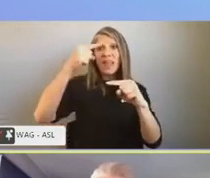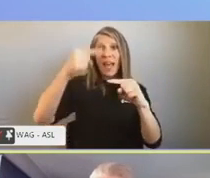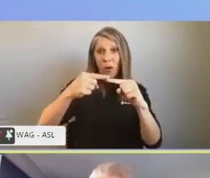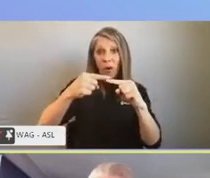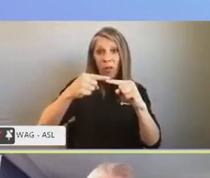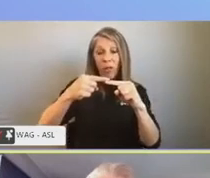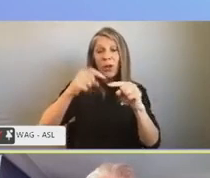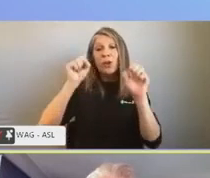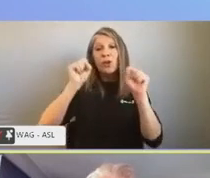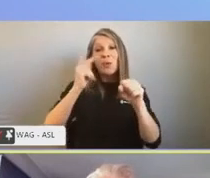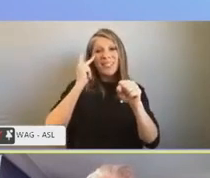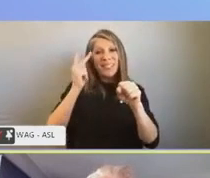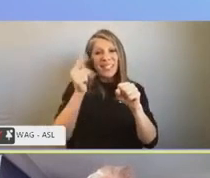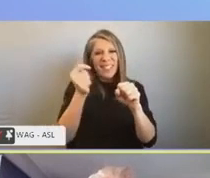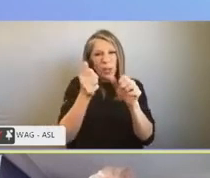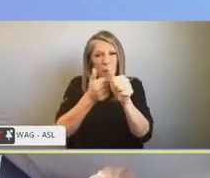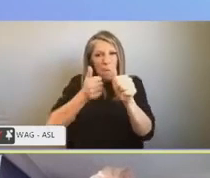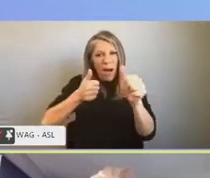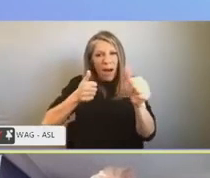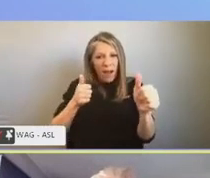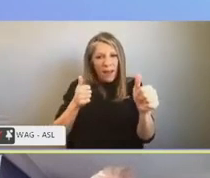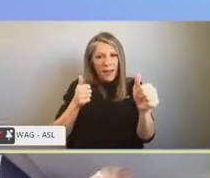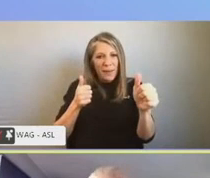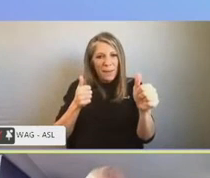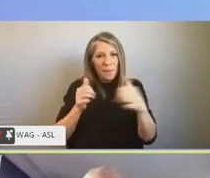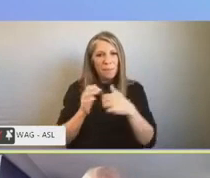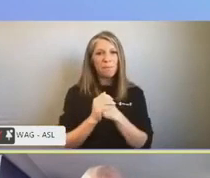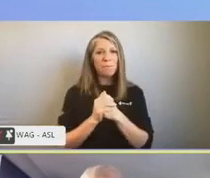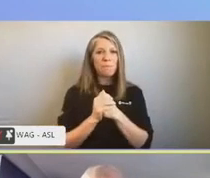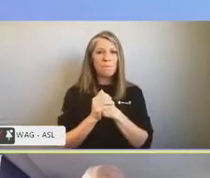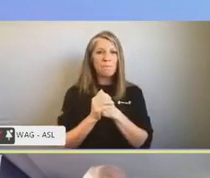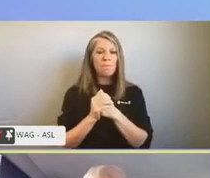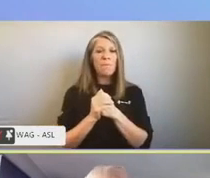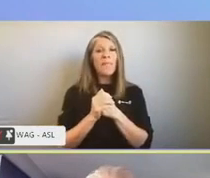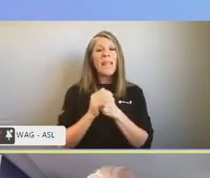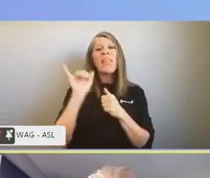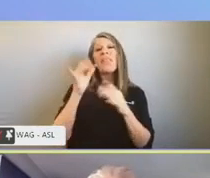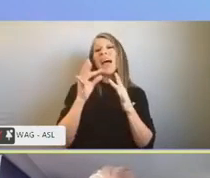to the speed with which society changes or a four year cycle for a complete election